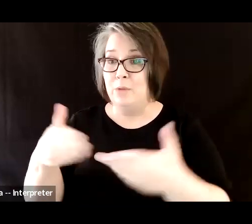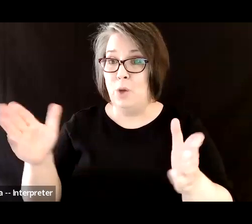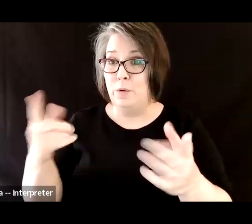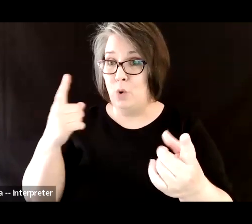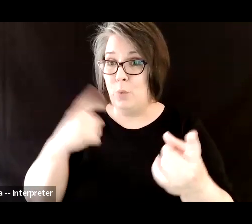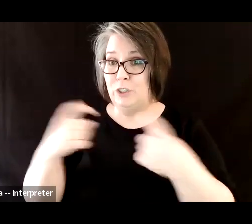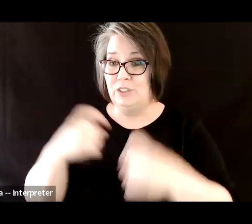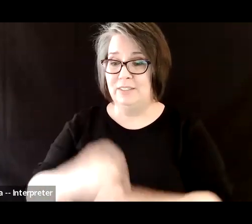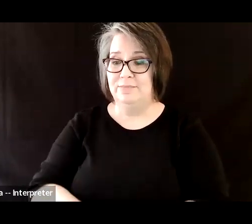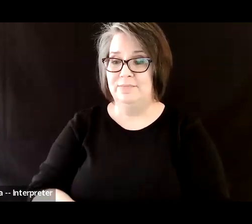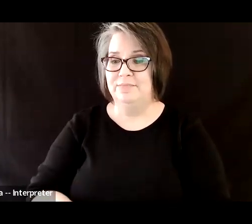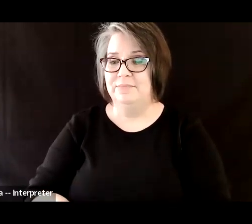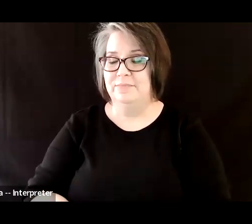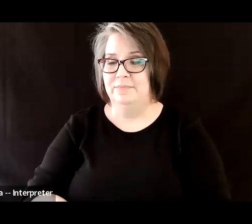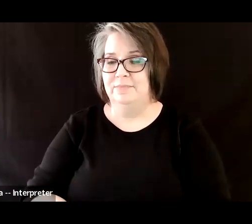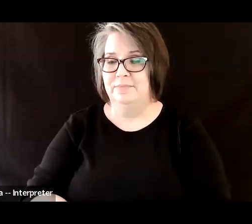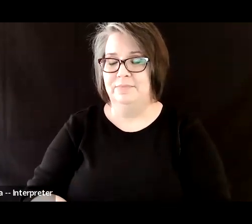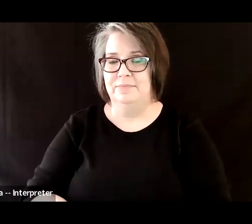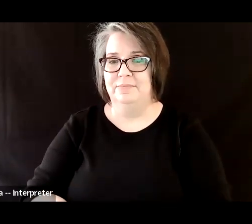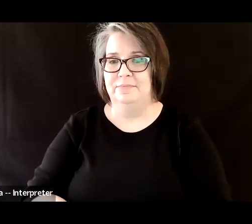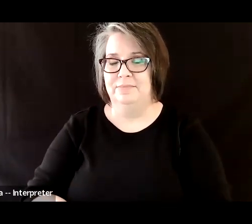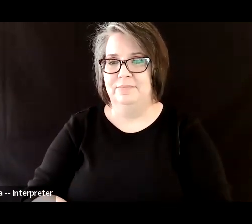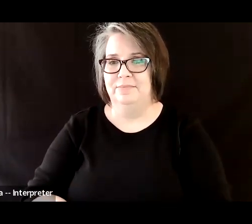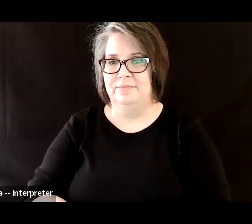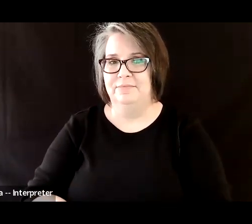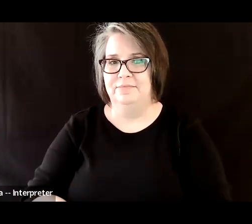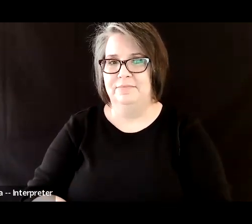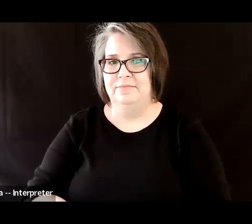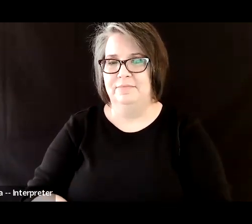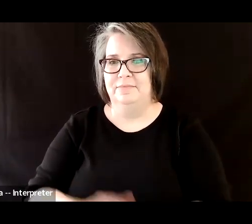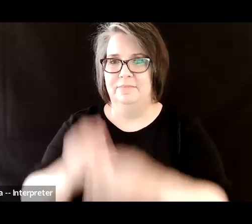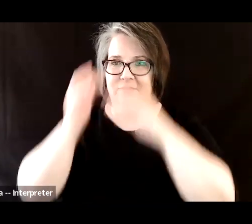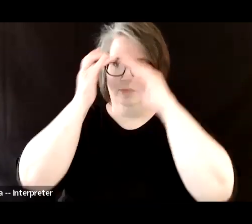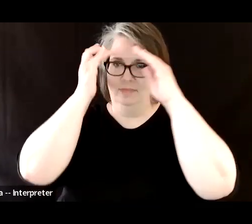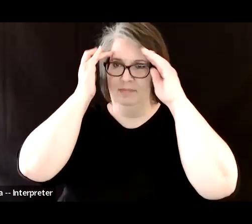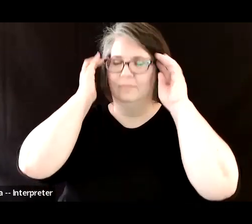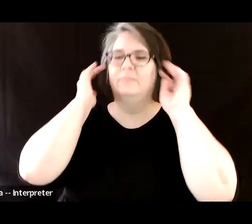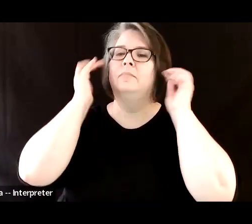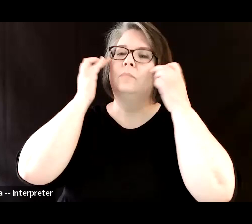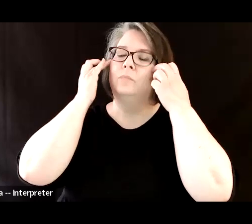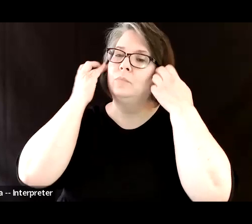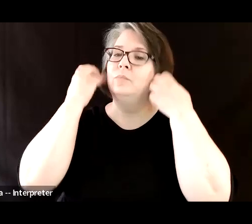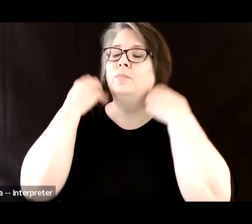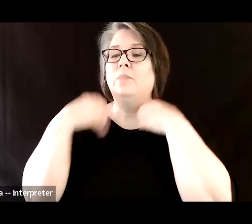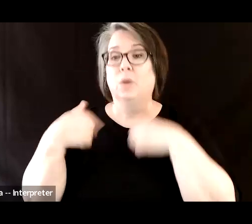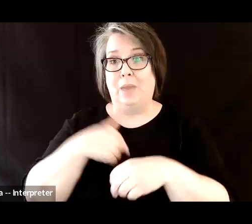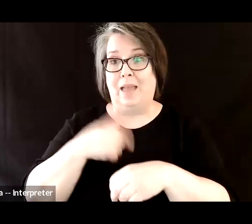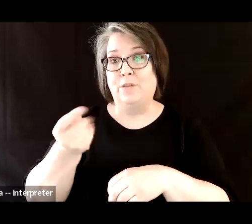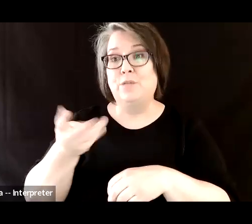questions. >> Thank you so much, Nathan. Great presentation. We do have a few questions.